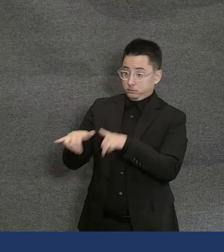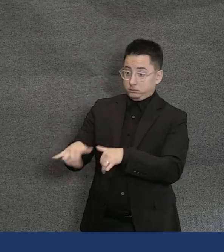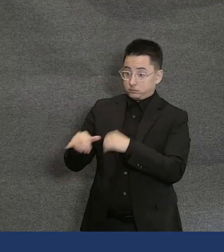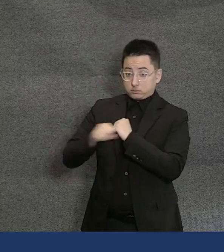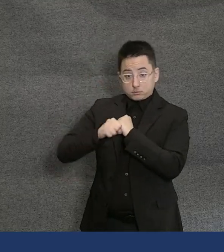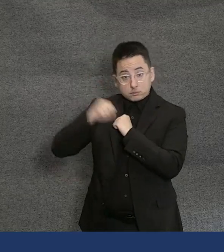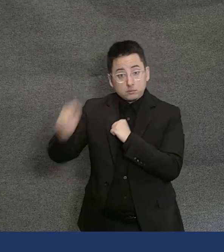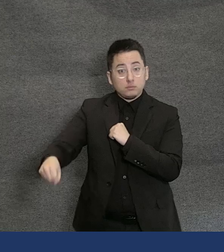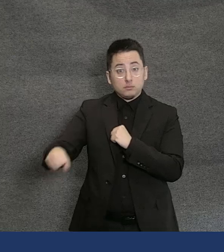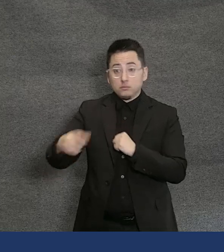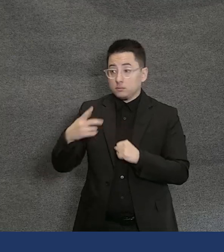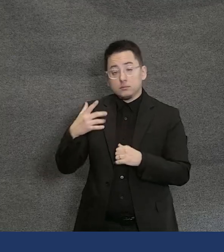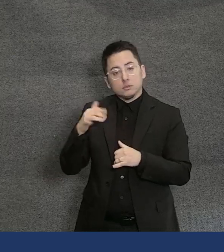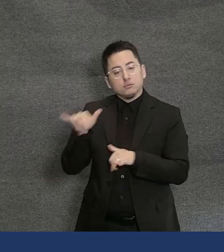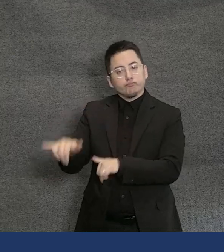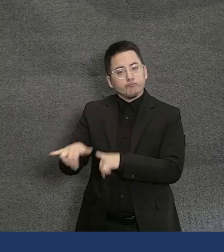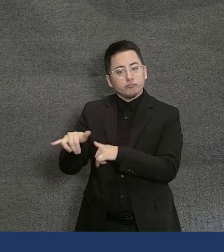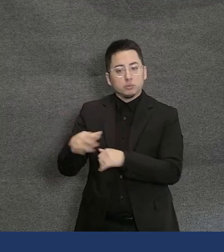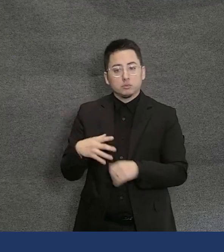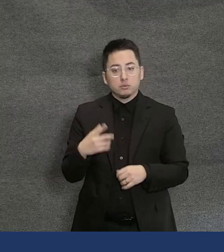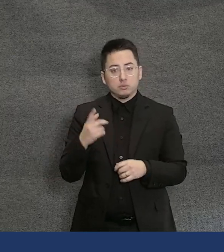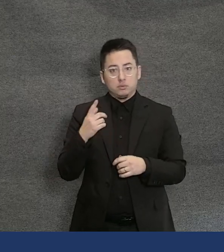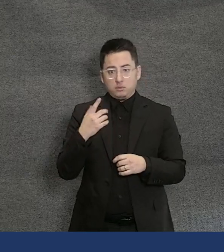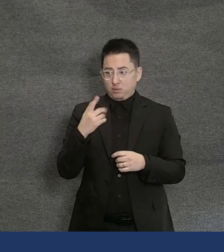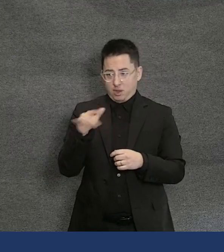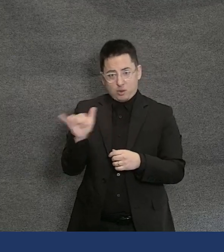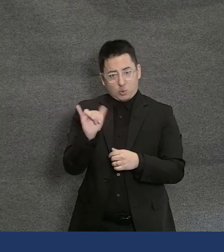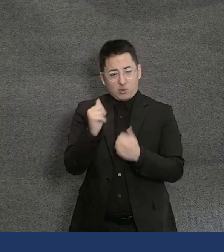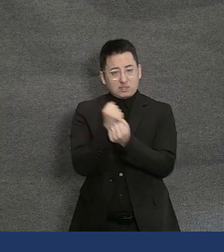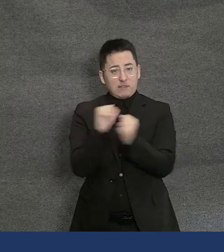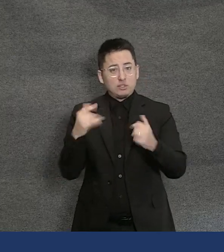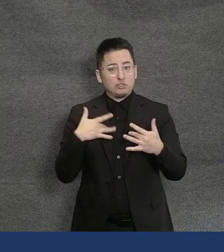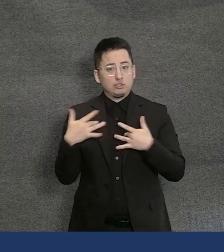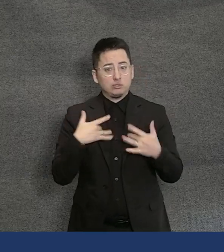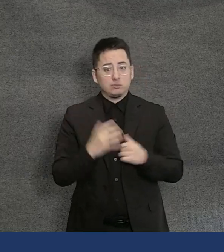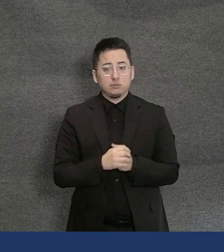and potential safety concerns too, had I not been able to wait inside.